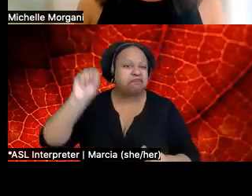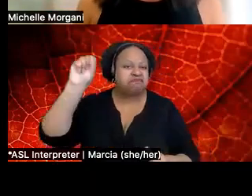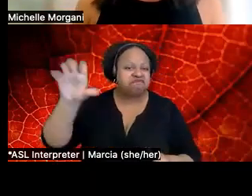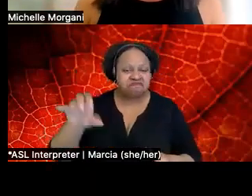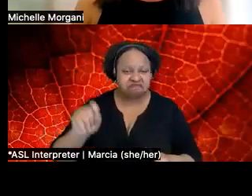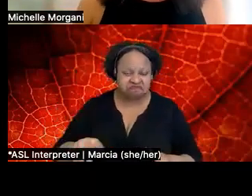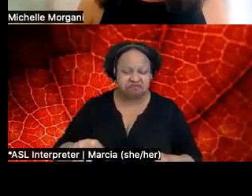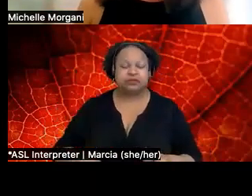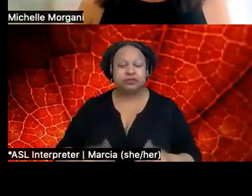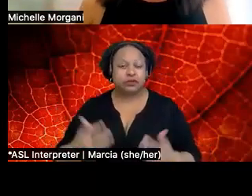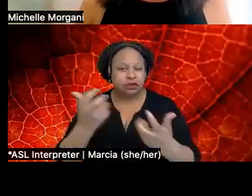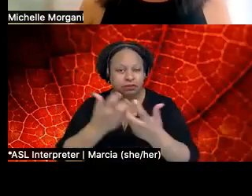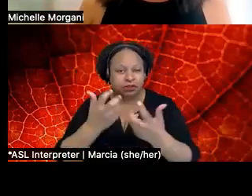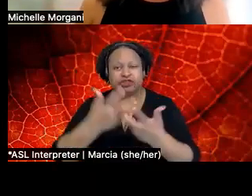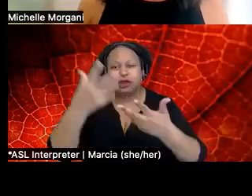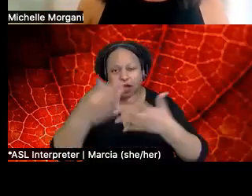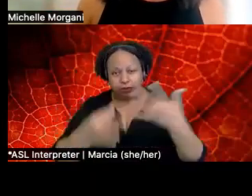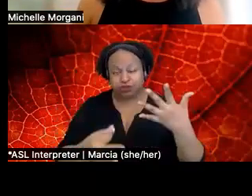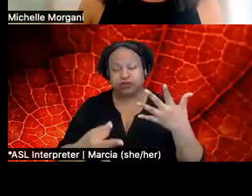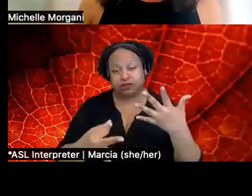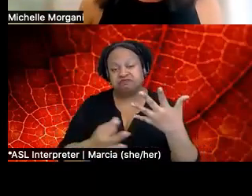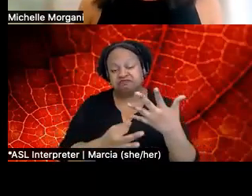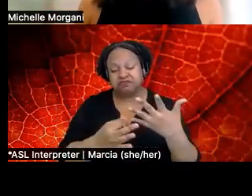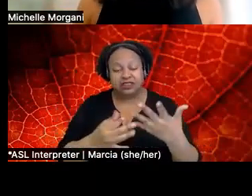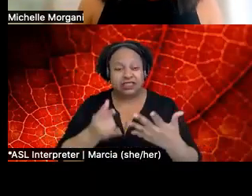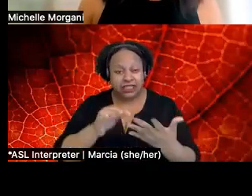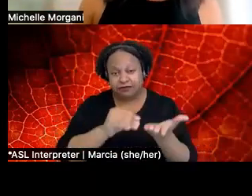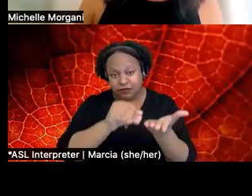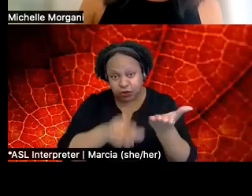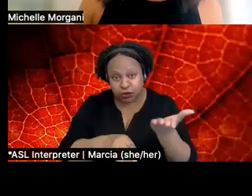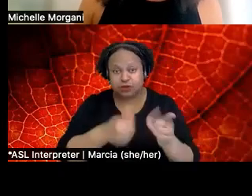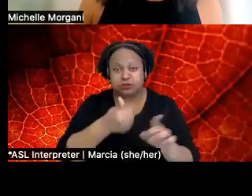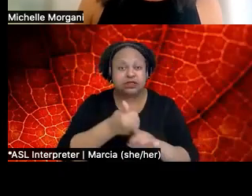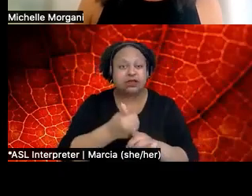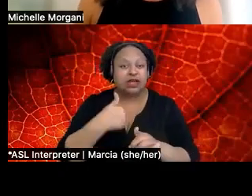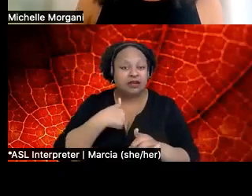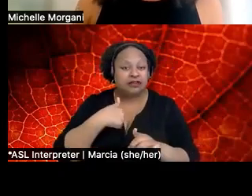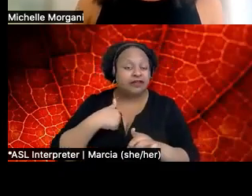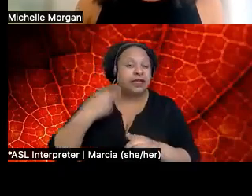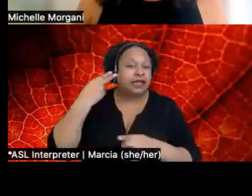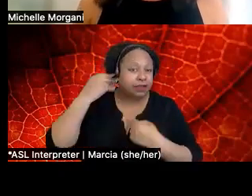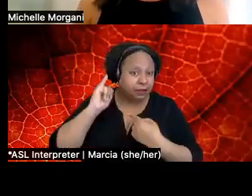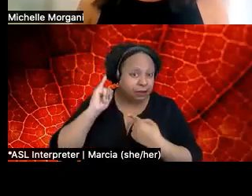accommodations that can work for individuals with various levels of hearing impairment and deafness.